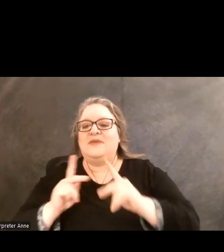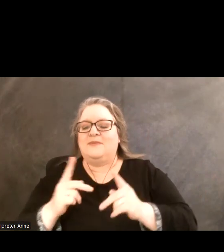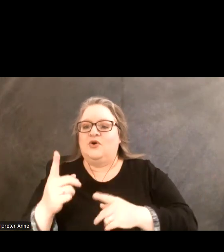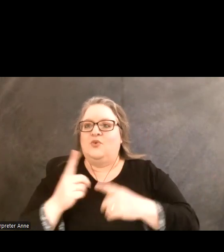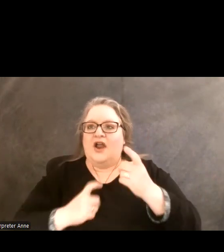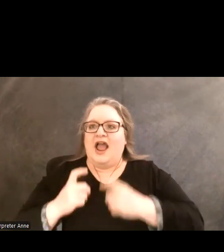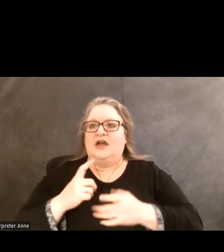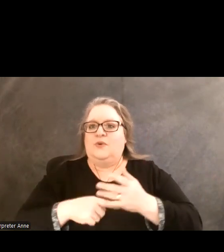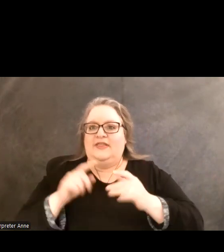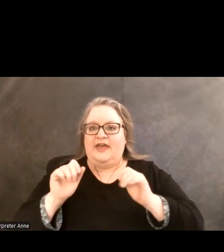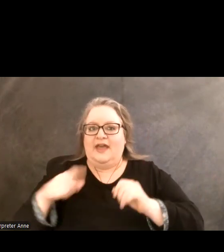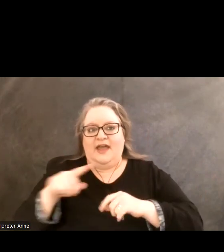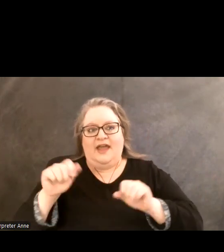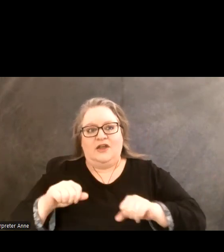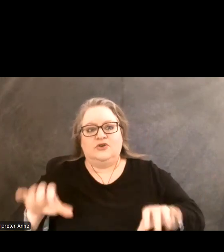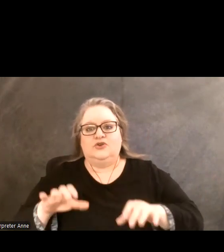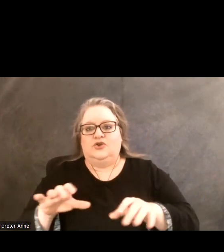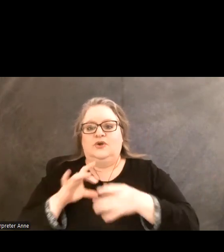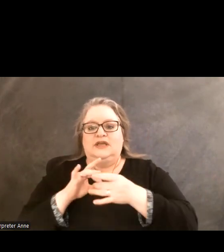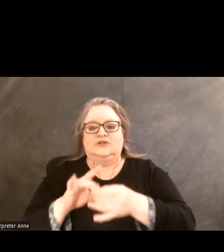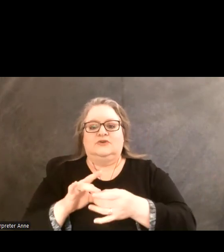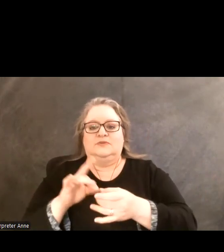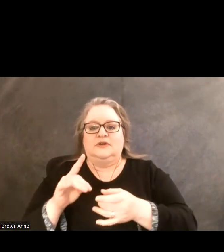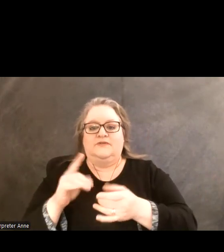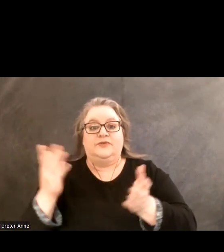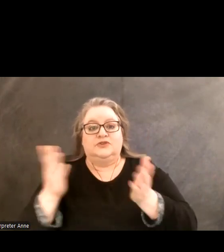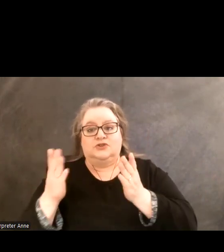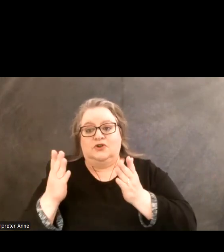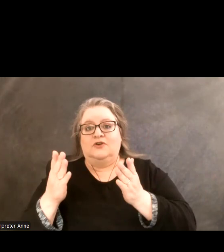could do as far as serving the disabled community